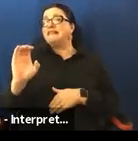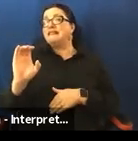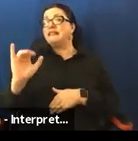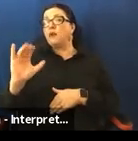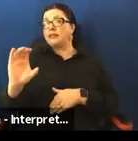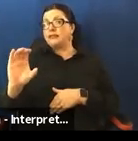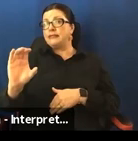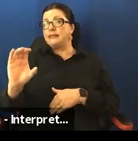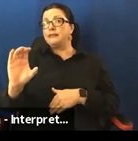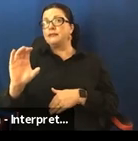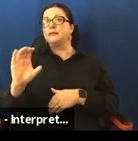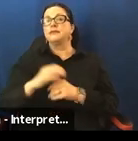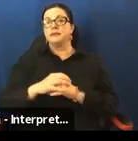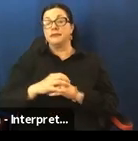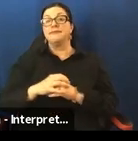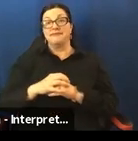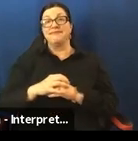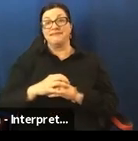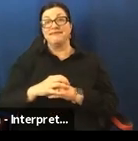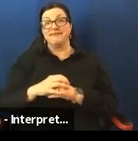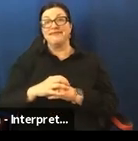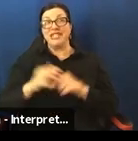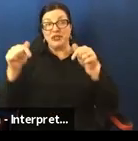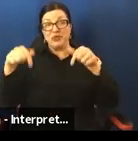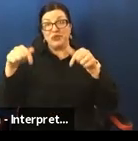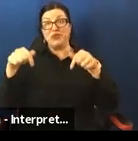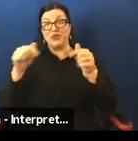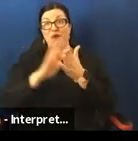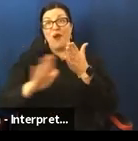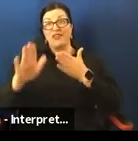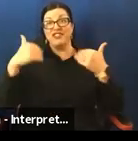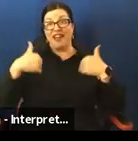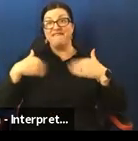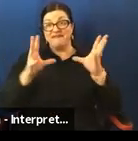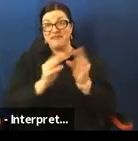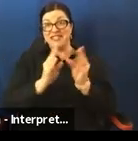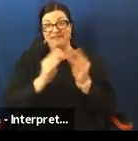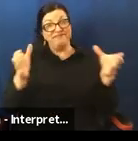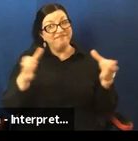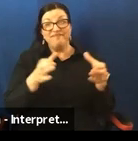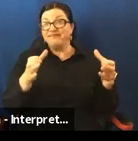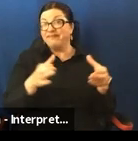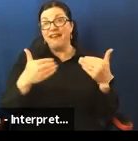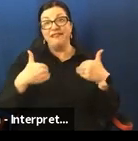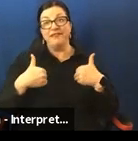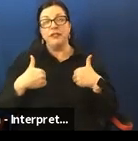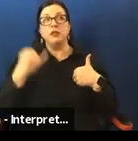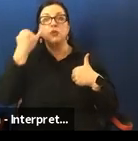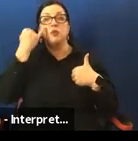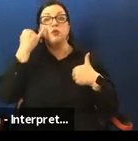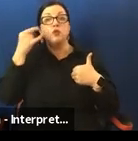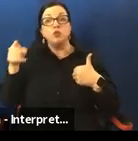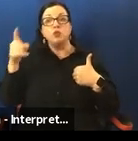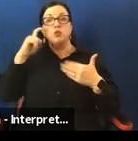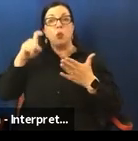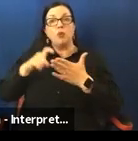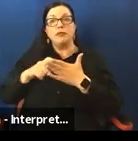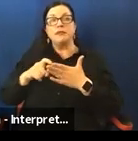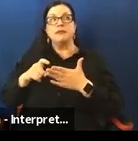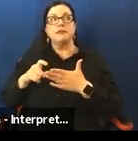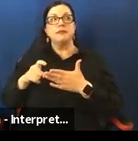Jason Williams: The Fresno chapter meets on campus, sometimes. So that's another resource if you know a foster youth and you could mention see YC, have y'all ever heard of see YC, you should go check them out.